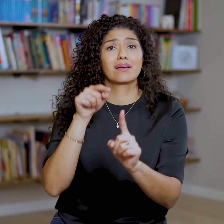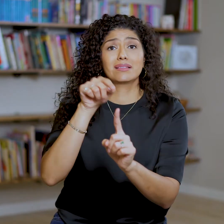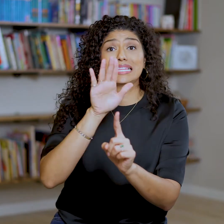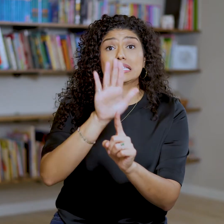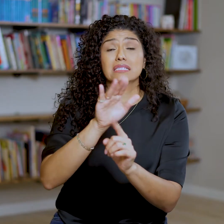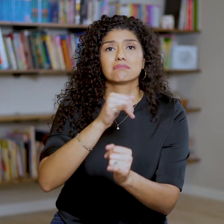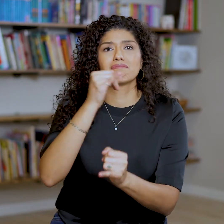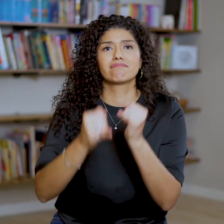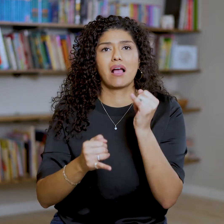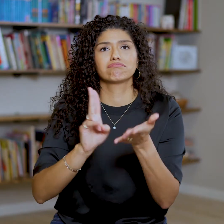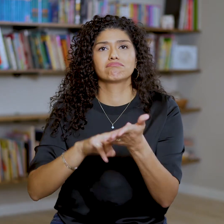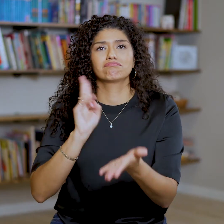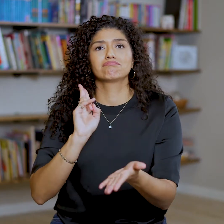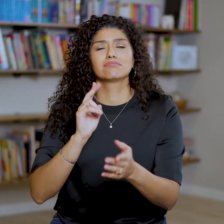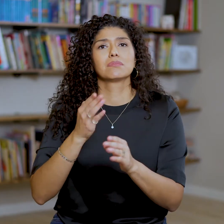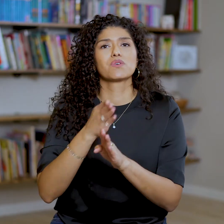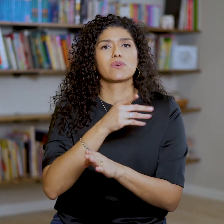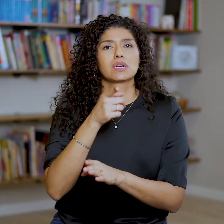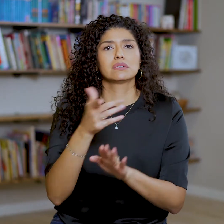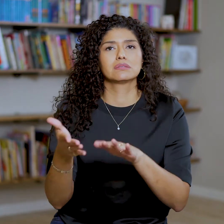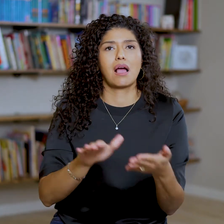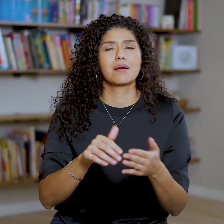David’s final sign off before he dies.